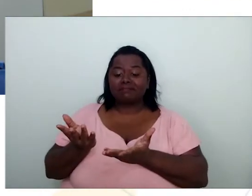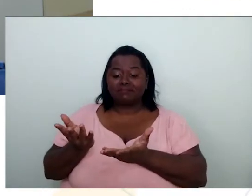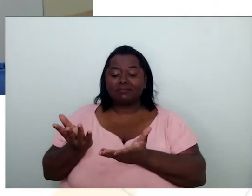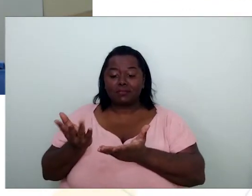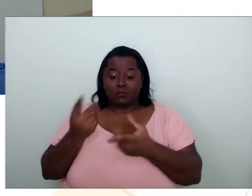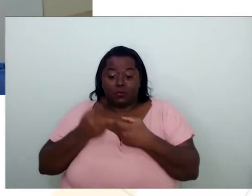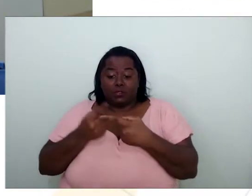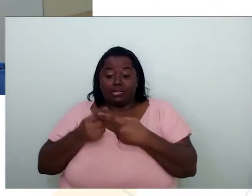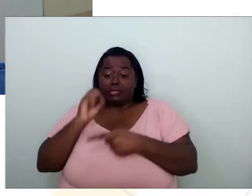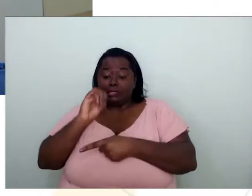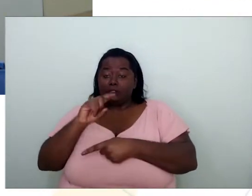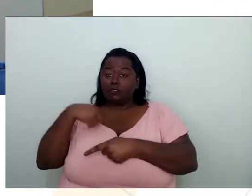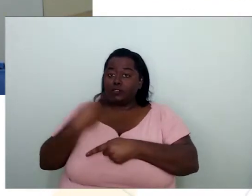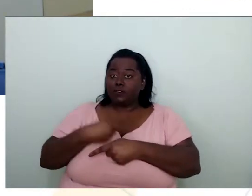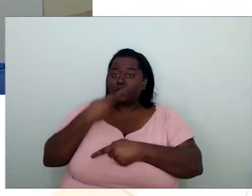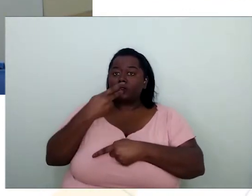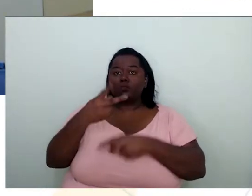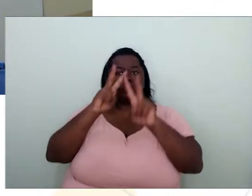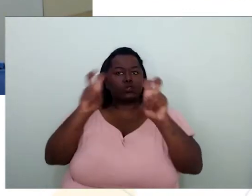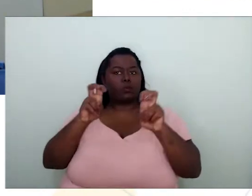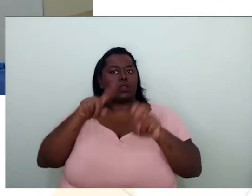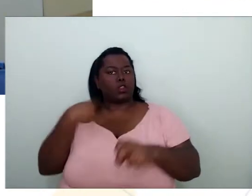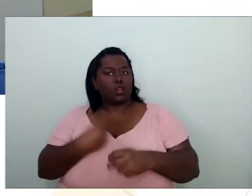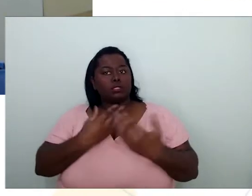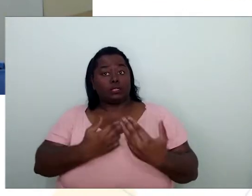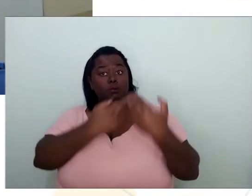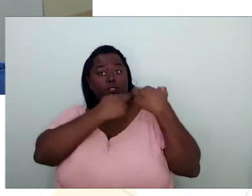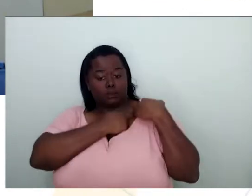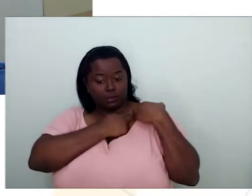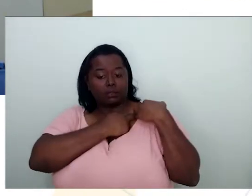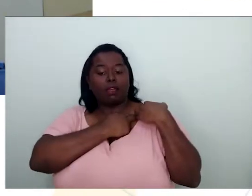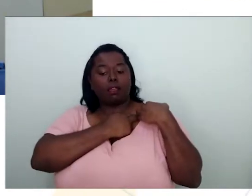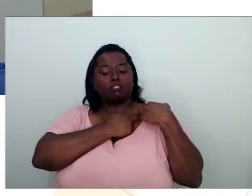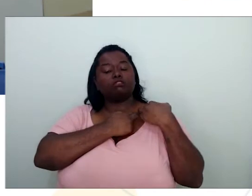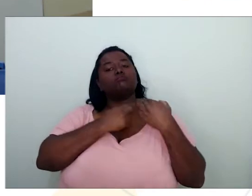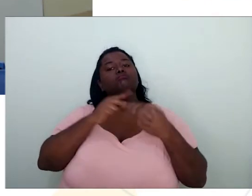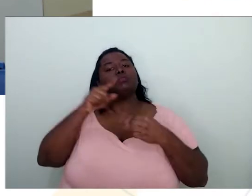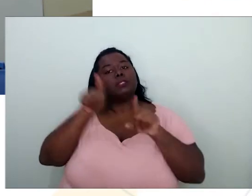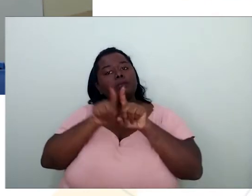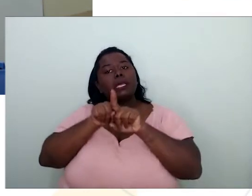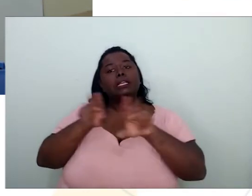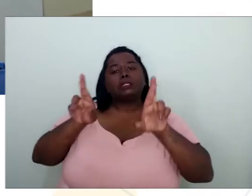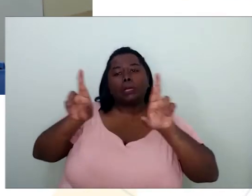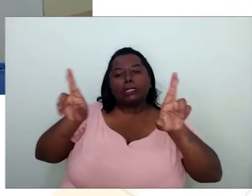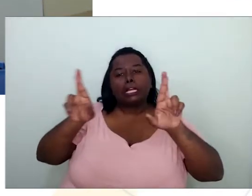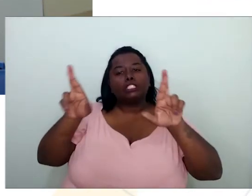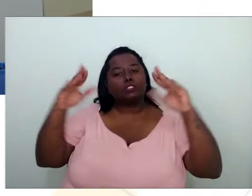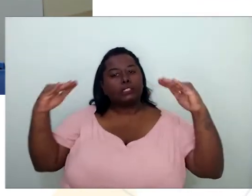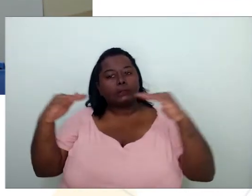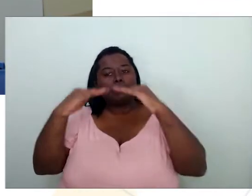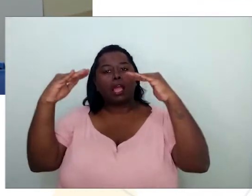responsibilities and expectations in alignment with our promises that we make,